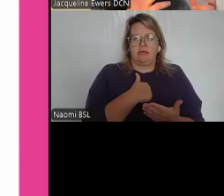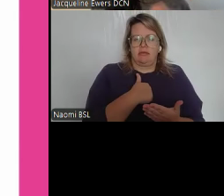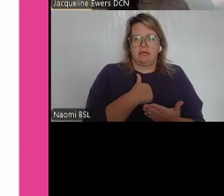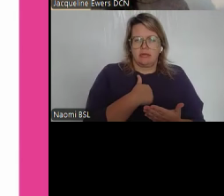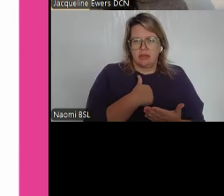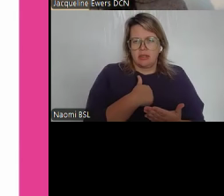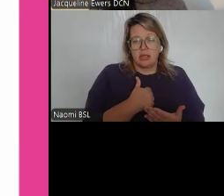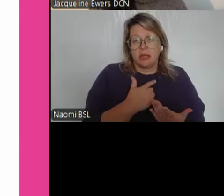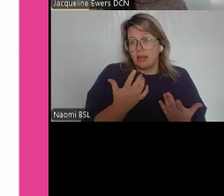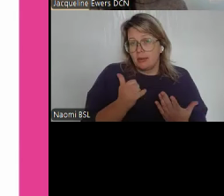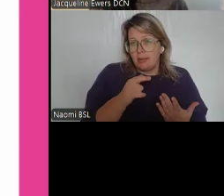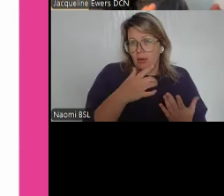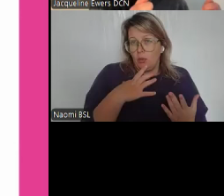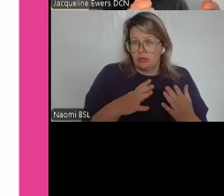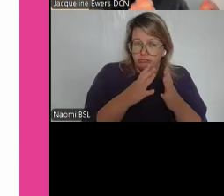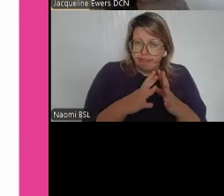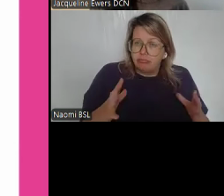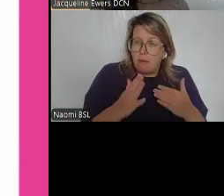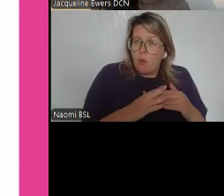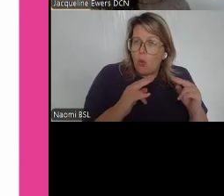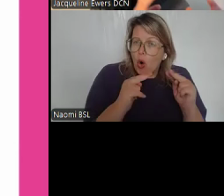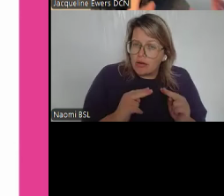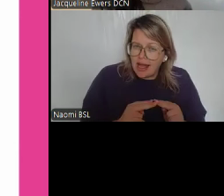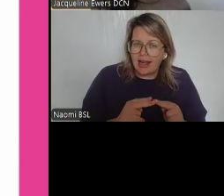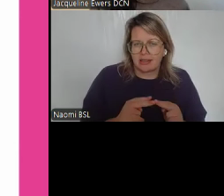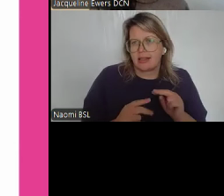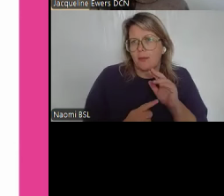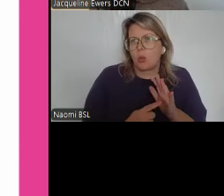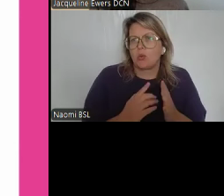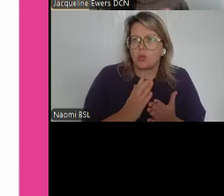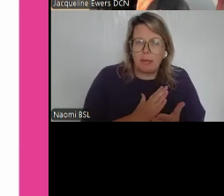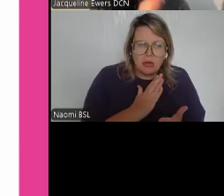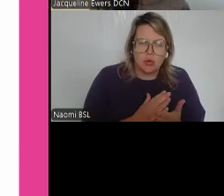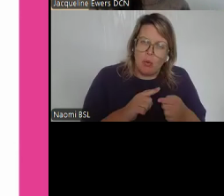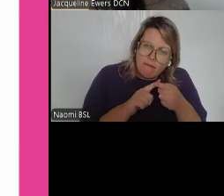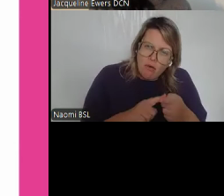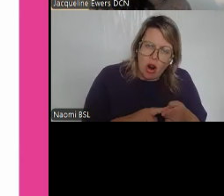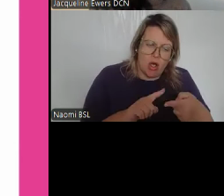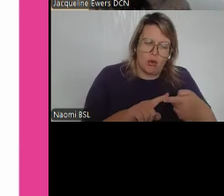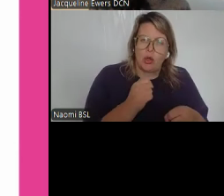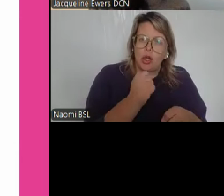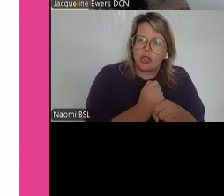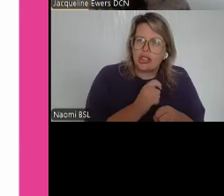If you're looking to grow your contacts, just making sure you're GDPR and PCR compliant.